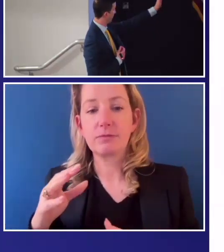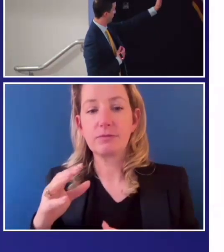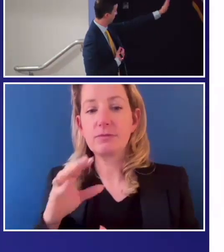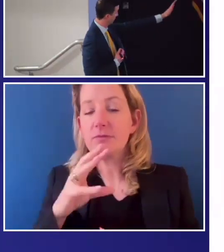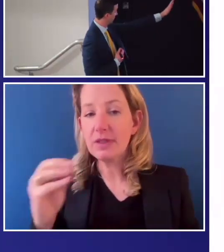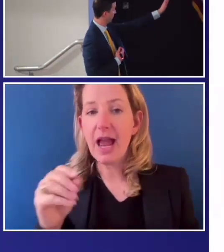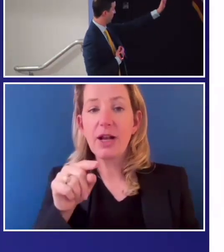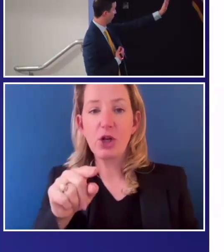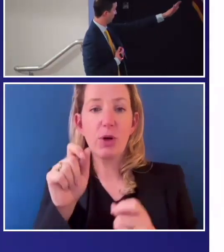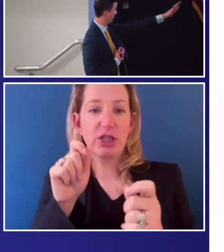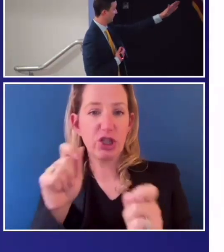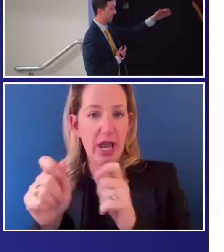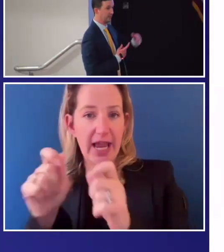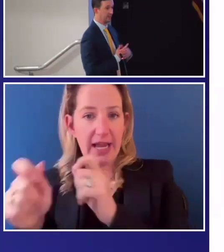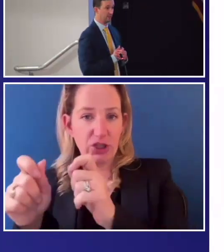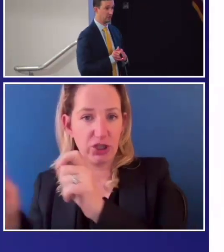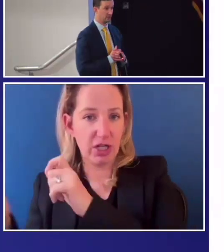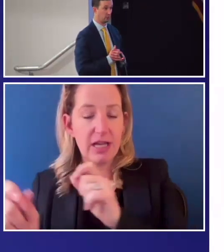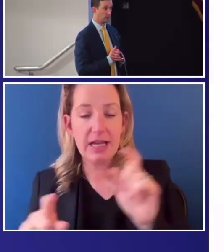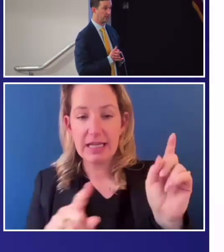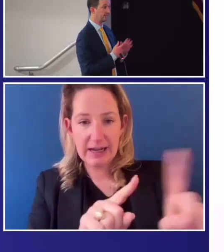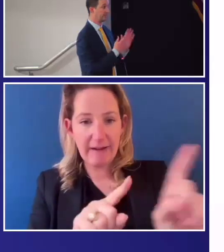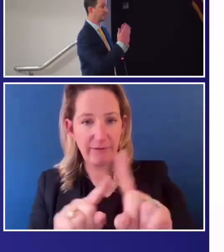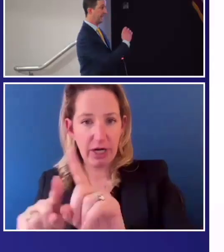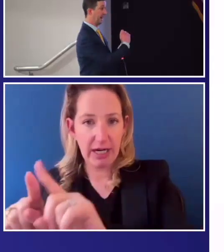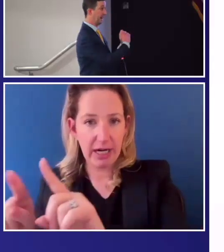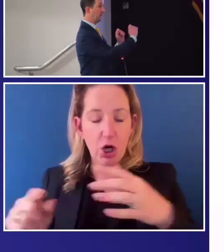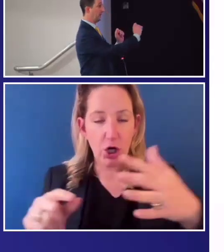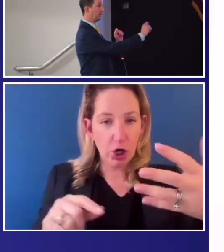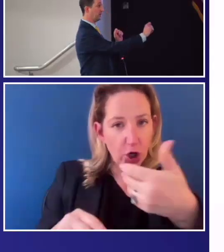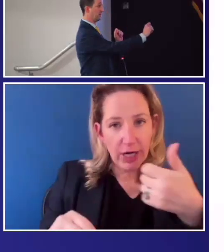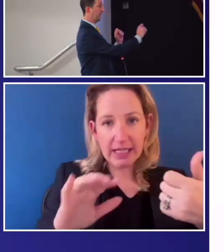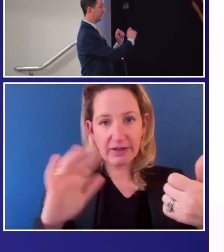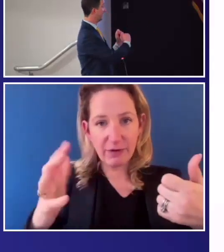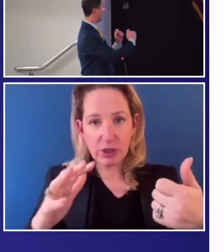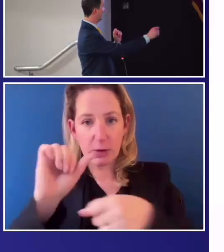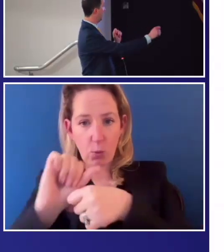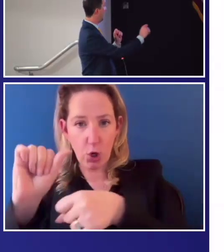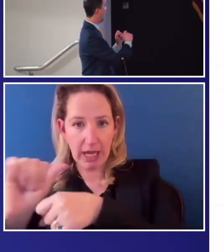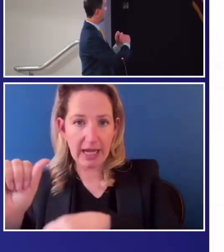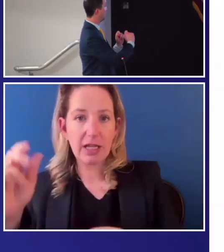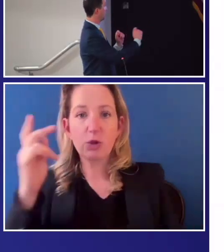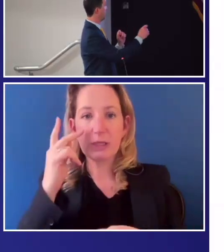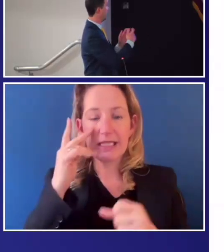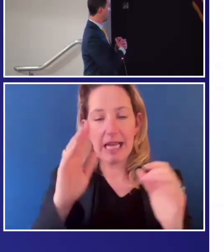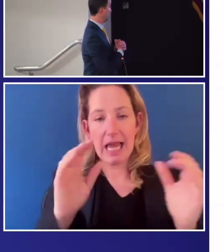iteratively, going over to different definitions of working to see how much the sliding scale, how much the threshold